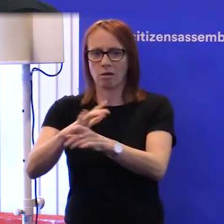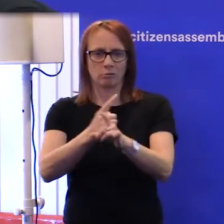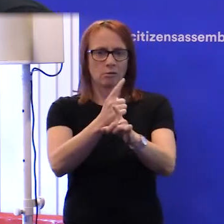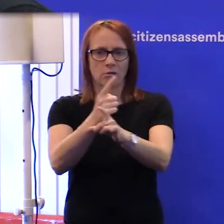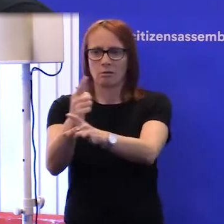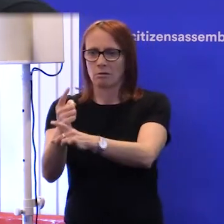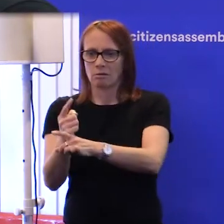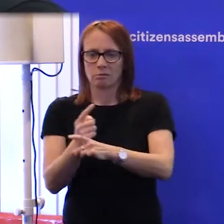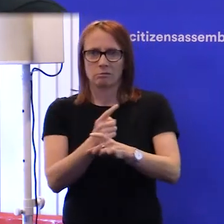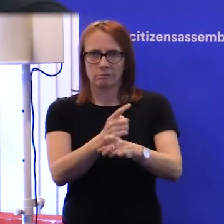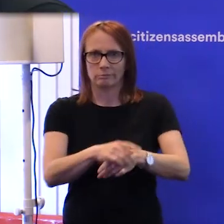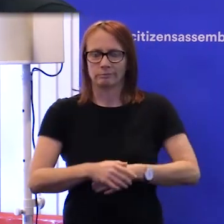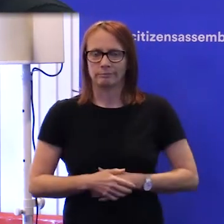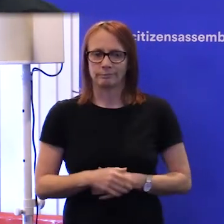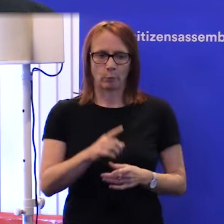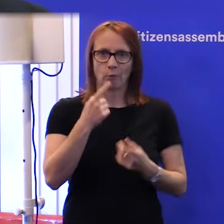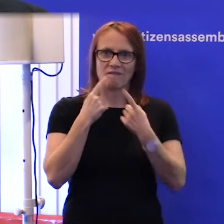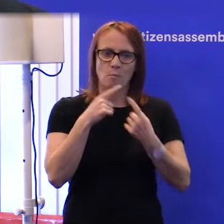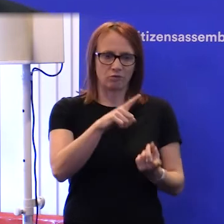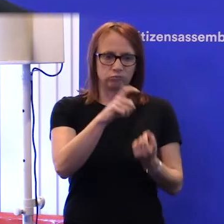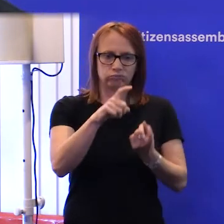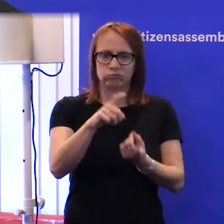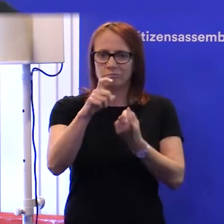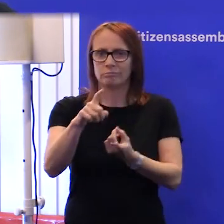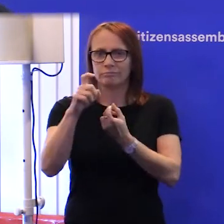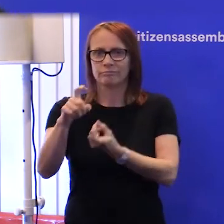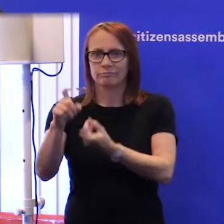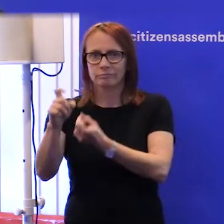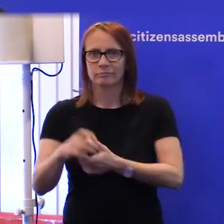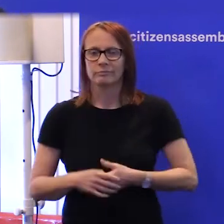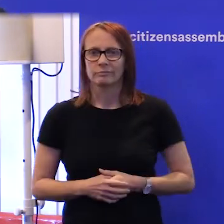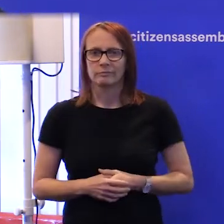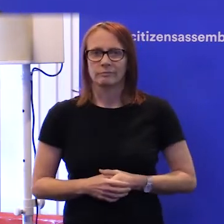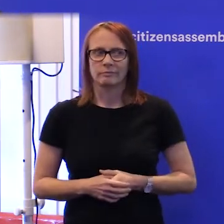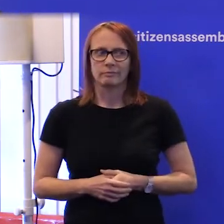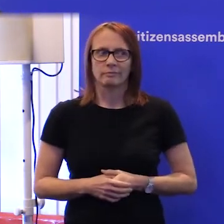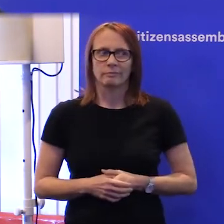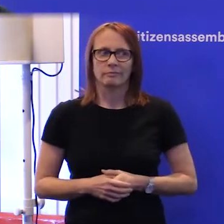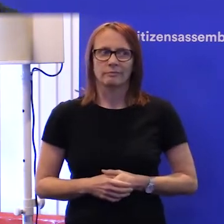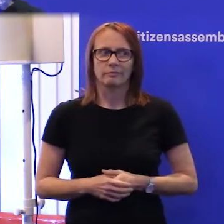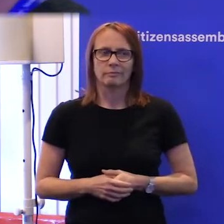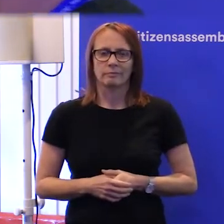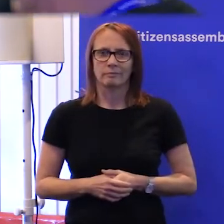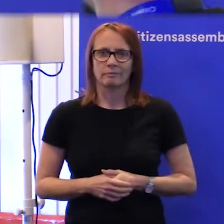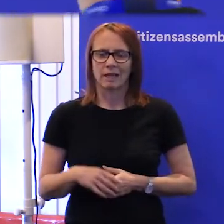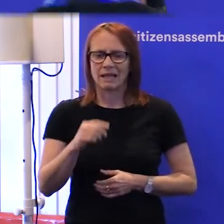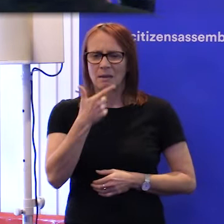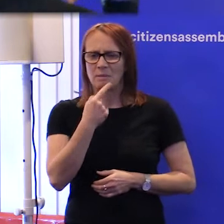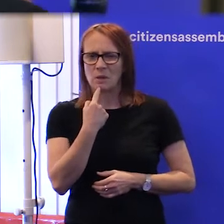actually pick up information from so you know you you know people asked well what